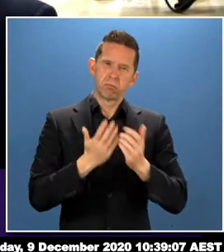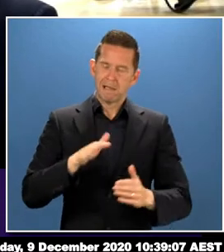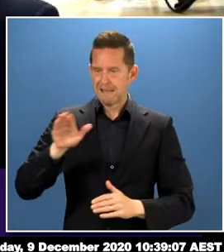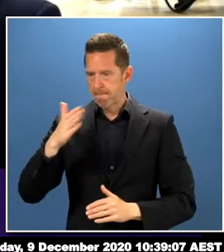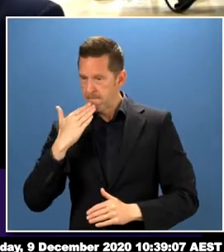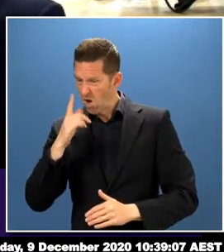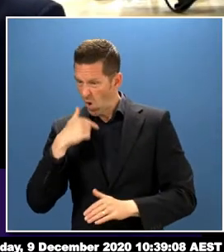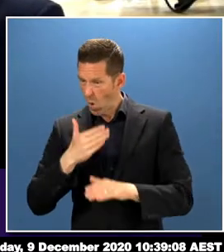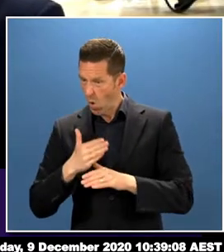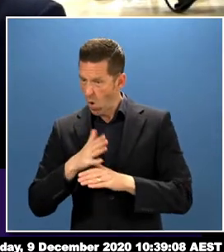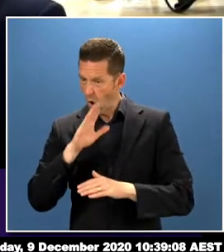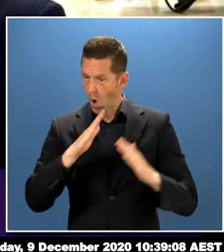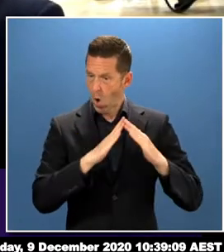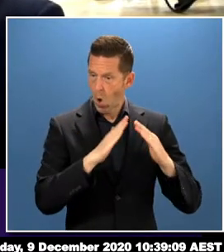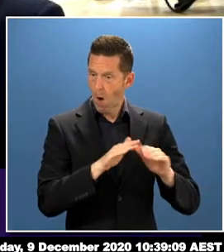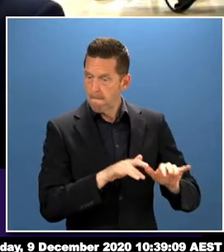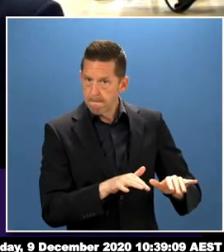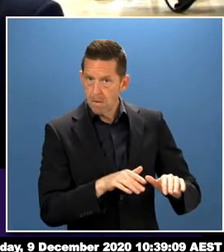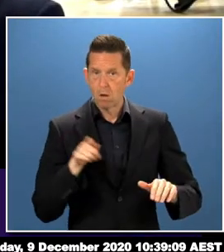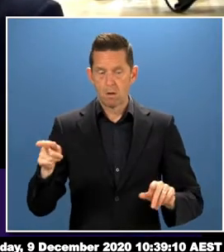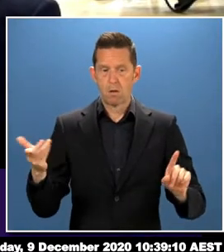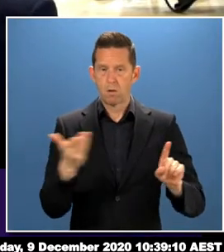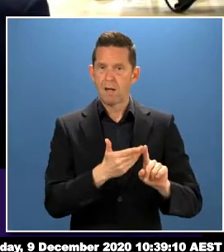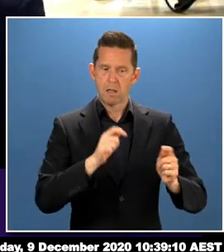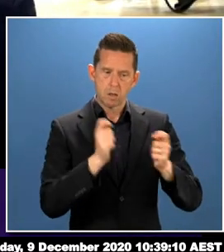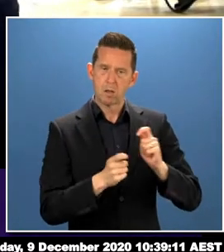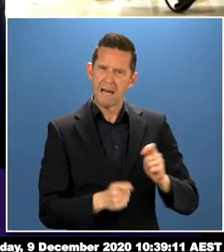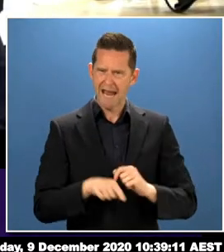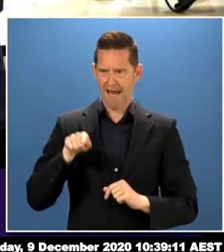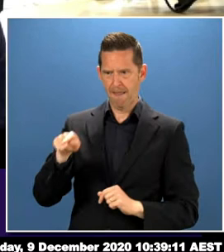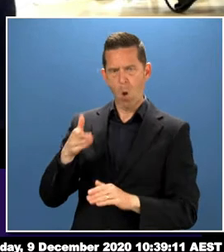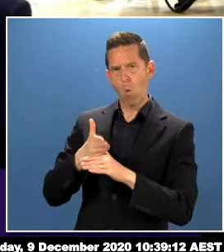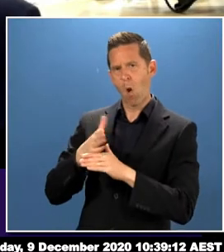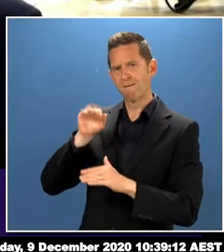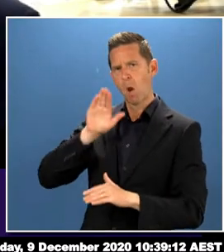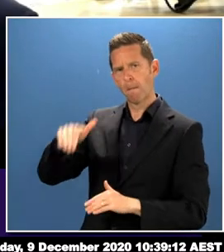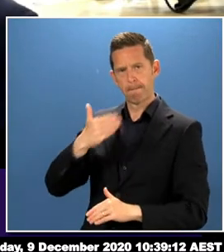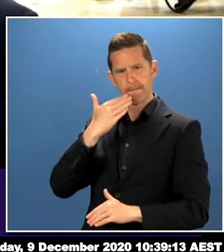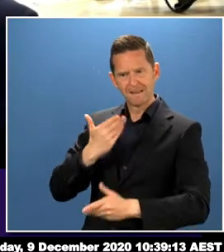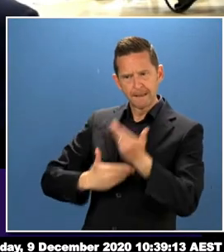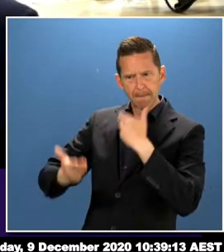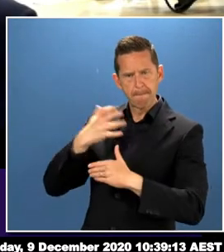You had some adjustments around that time in regards to your working. Can you explain a little bit about that?